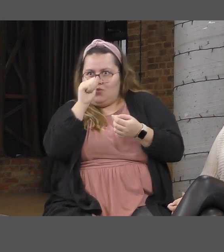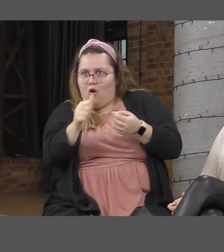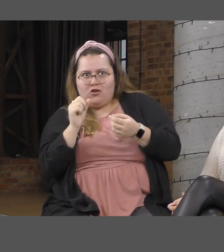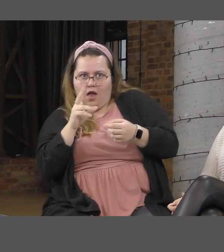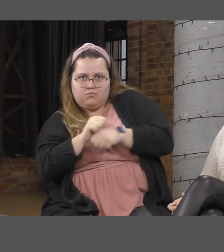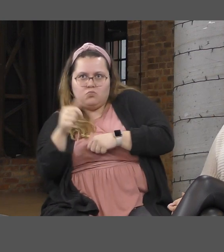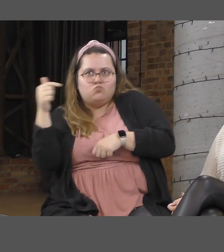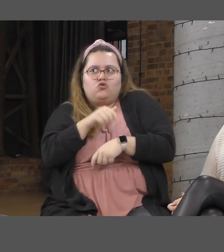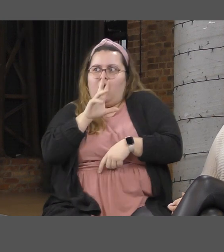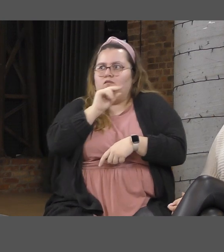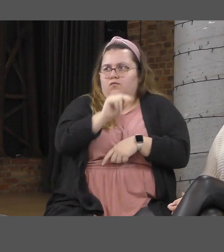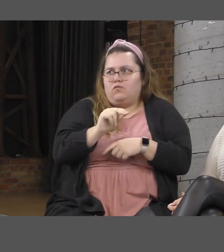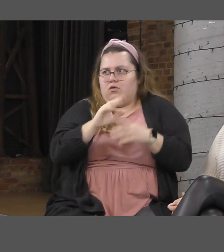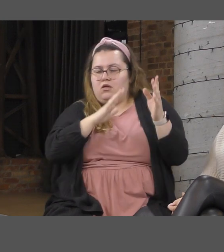These people need to develop, if they want to sign well.